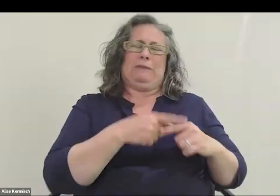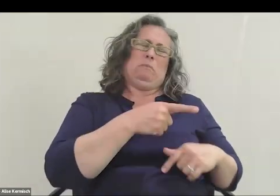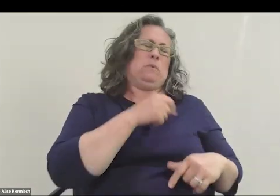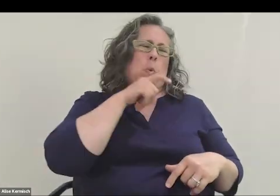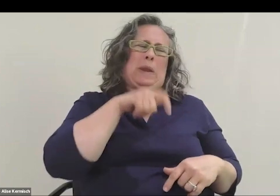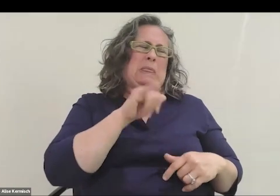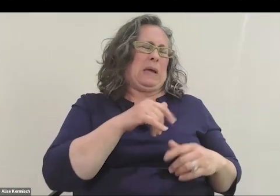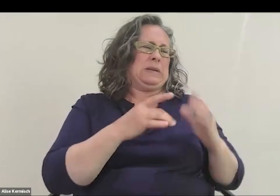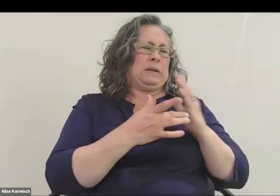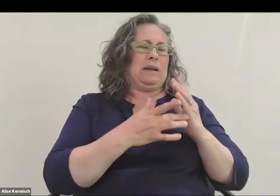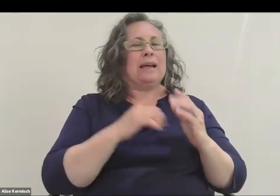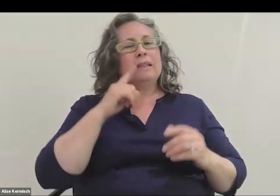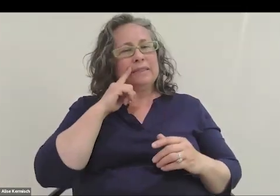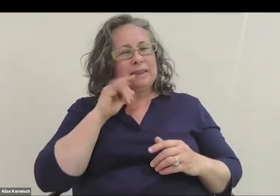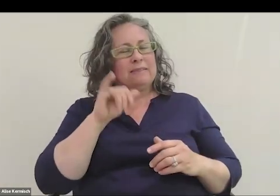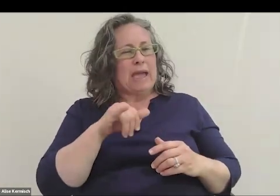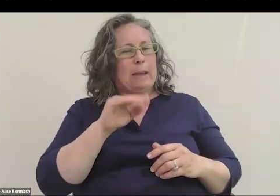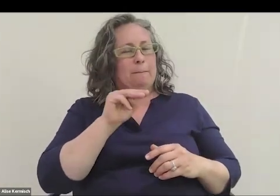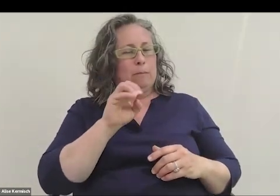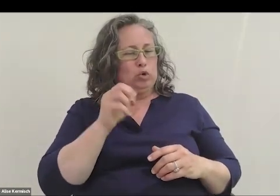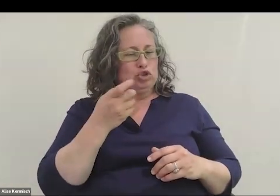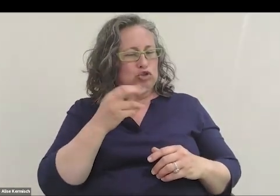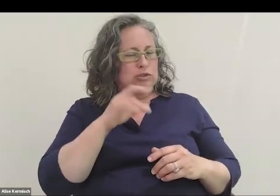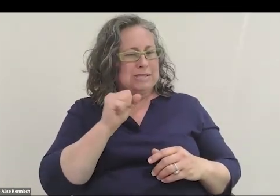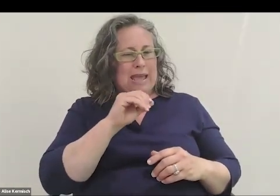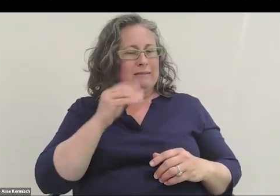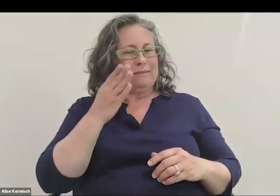I think there's a lot of ways in which the mooters and fakers true.